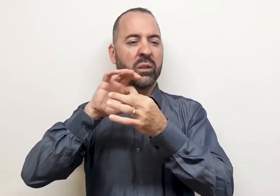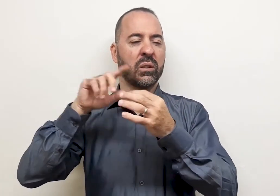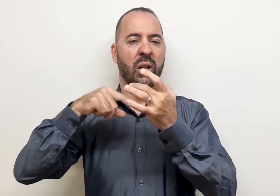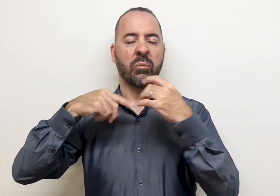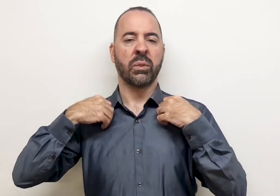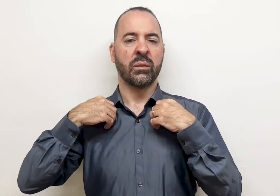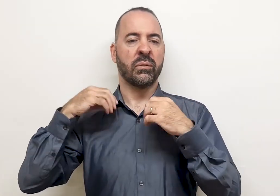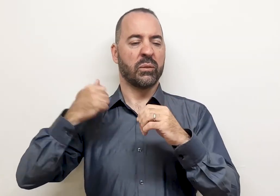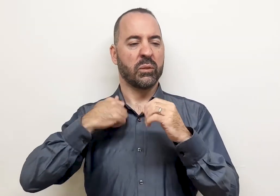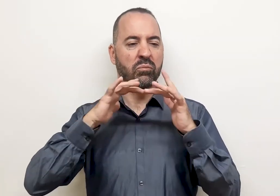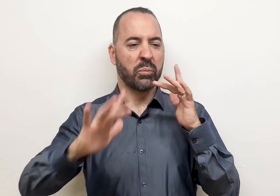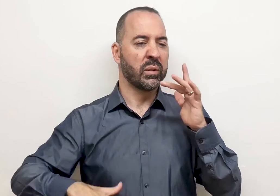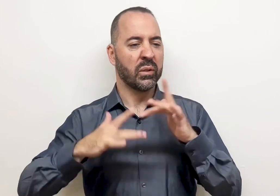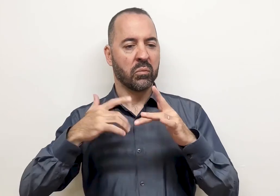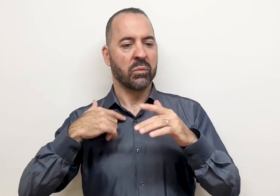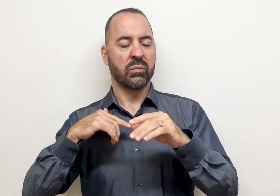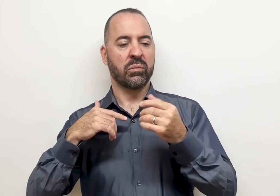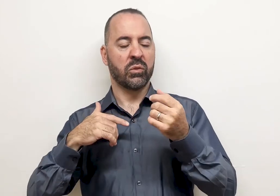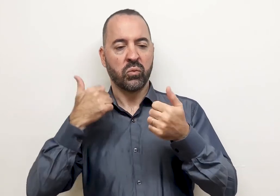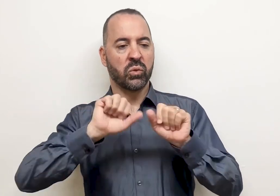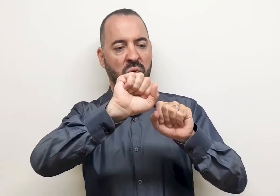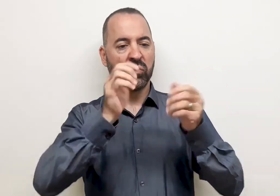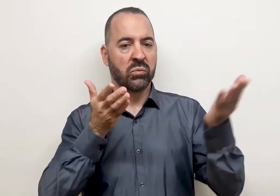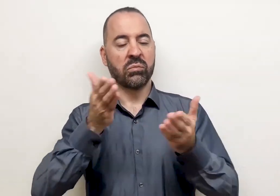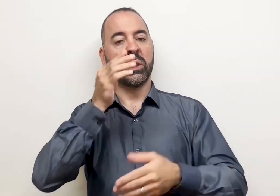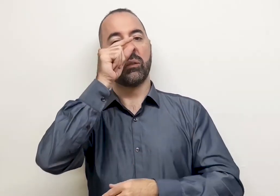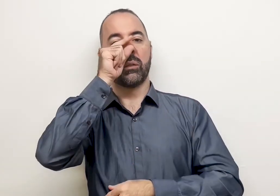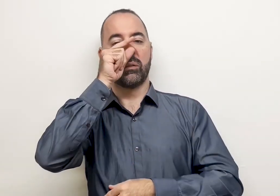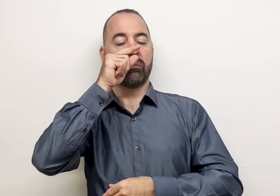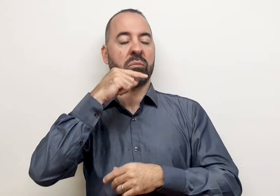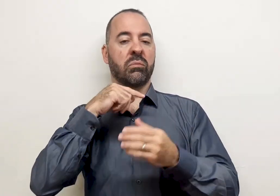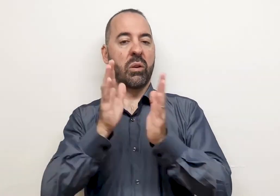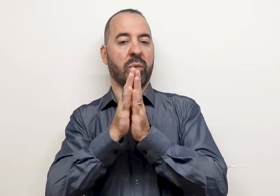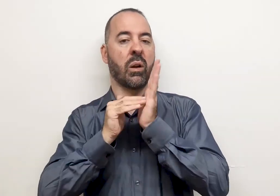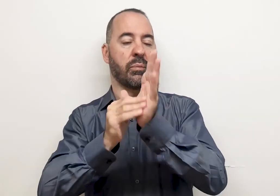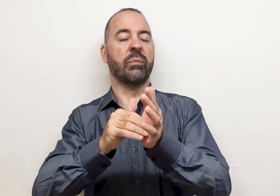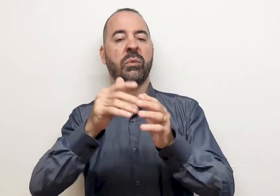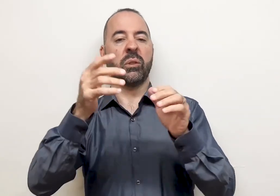and you are using another hosting service but want to use my service, you can still book in time with me and I can help you.